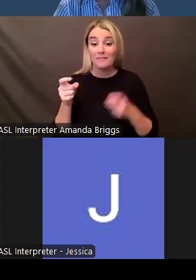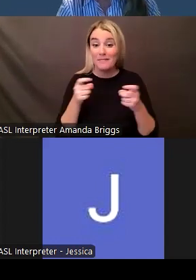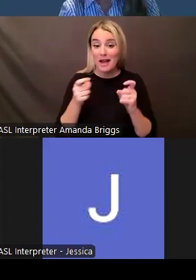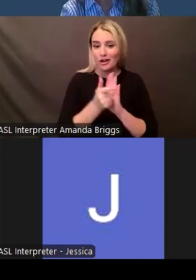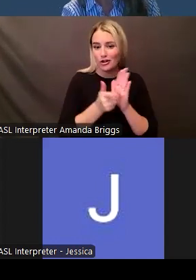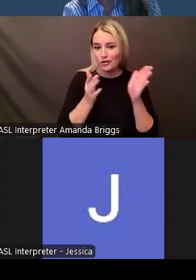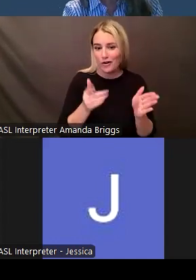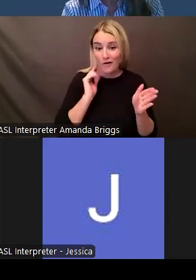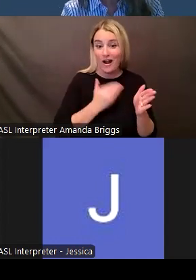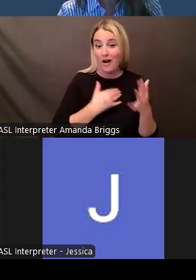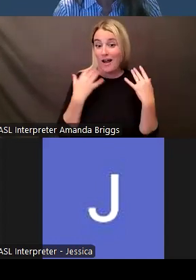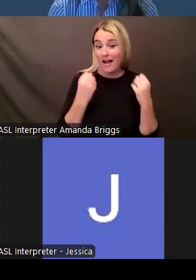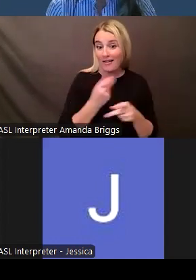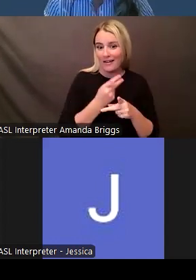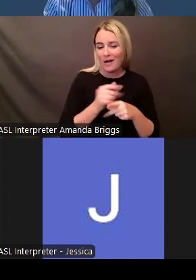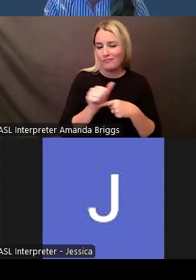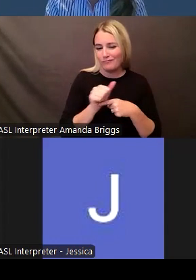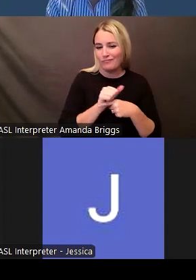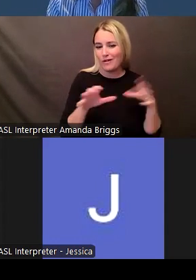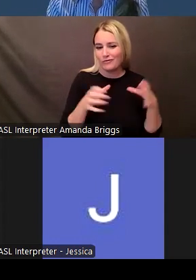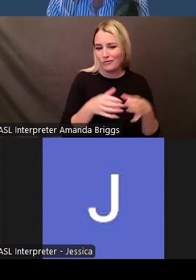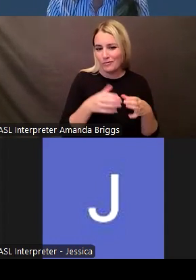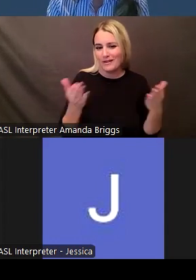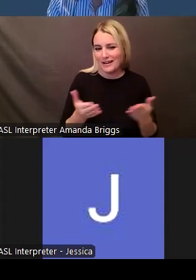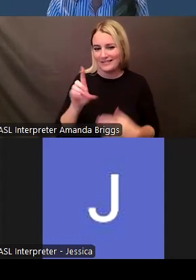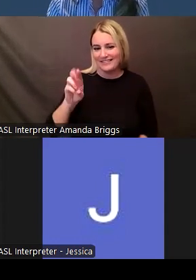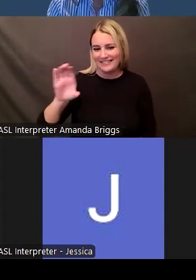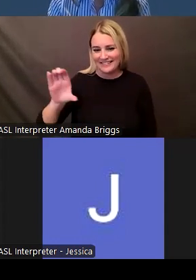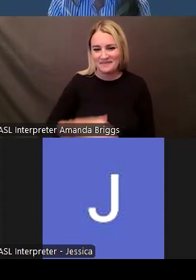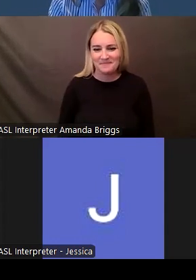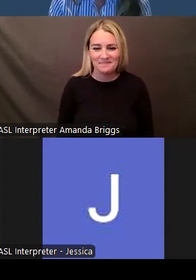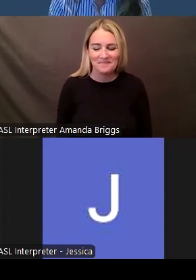for our health care practice group here at Disability Rights California.